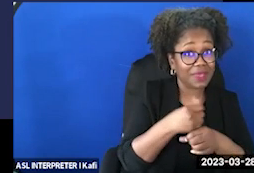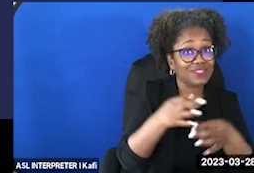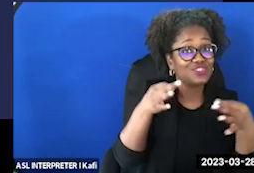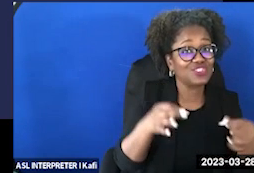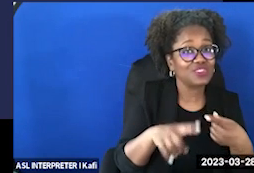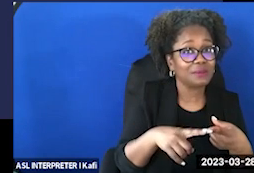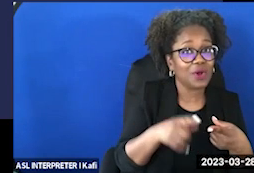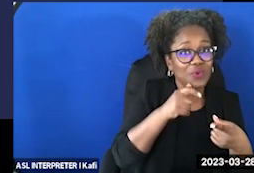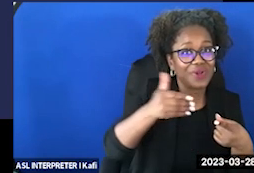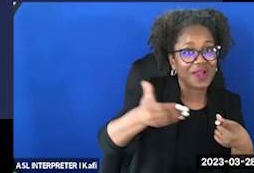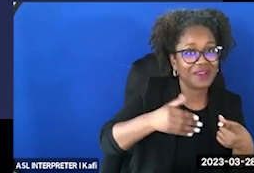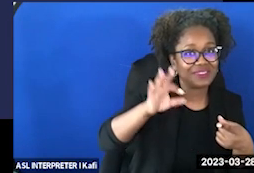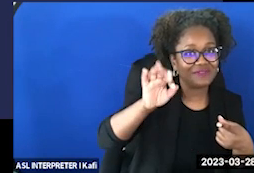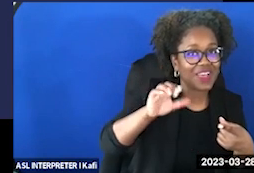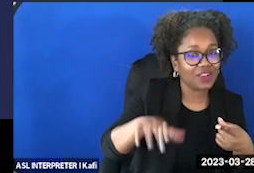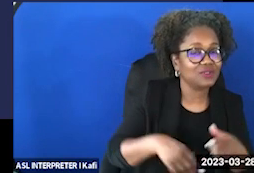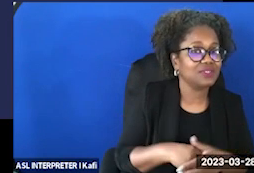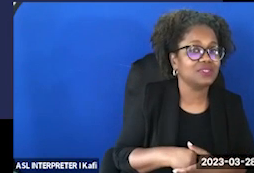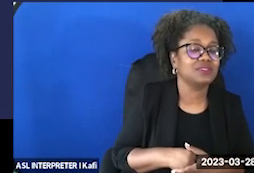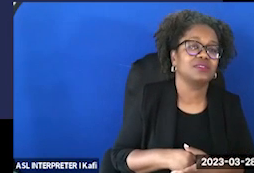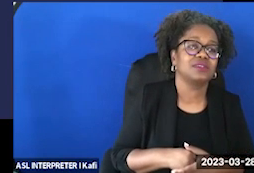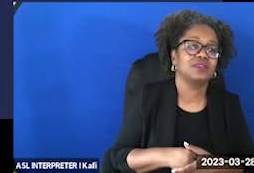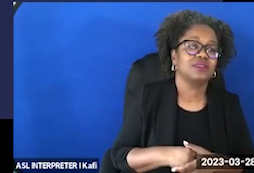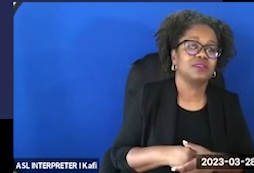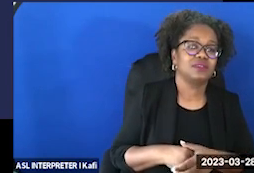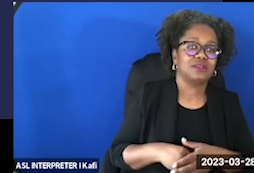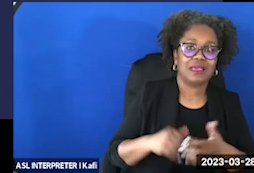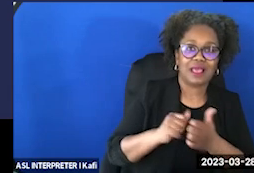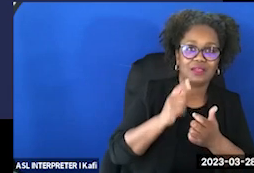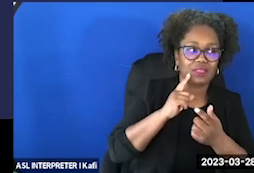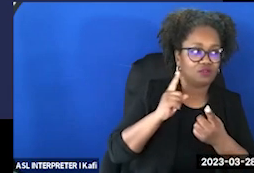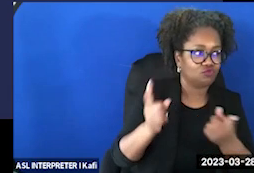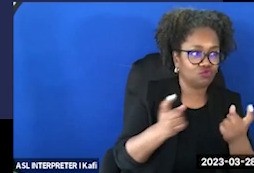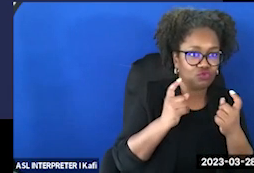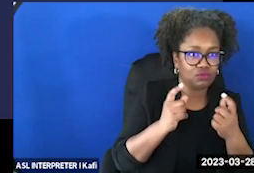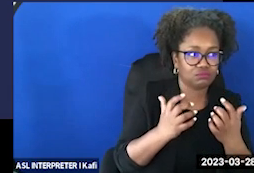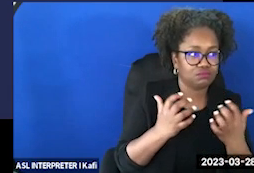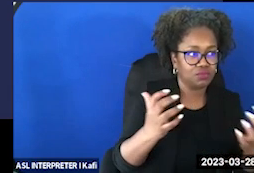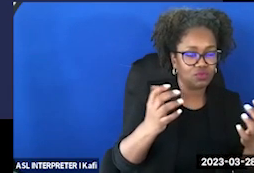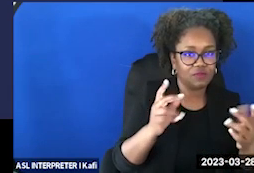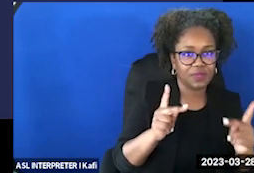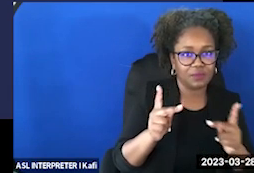Debbie Stine, Science & Technology Policy Academy: how they gather the pool of people that they hire. You know the you know